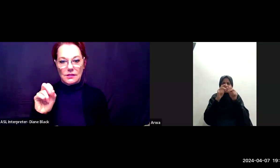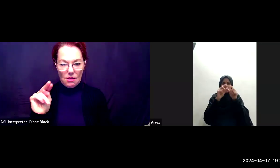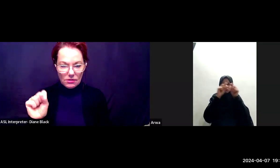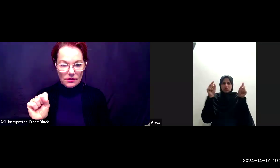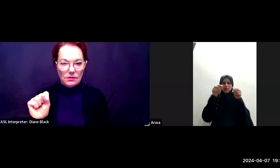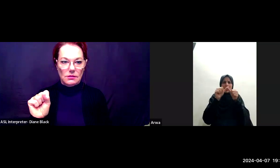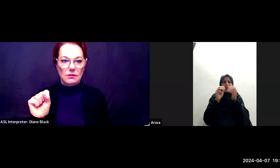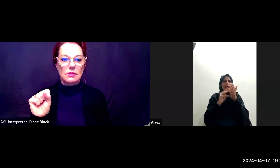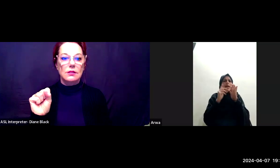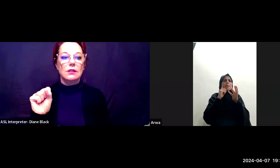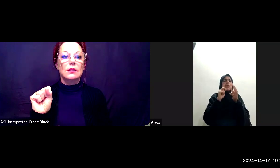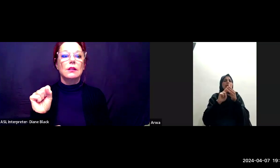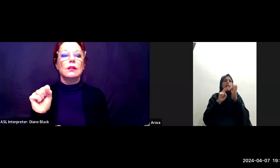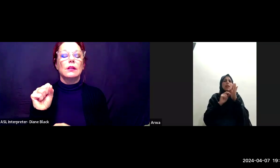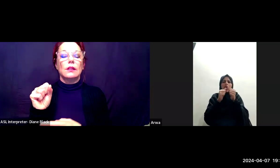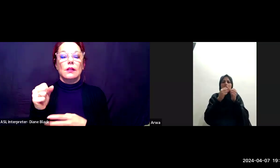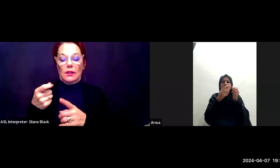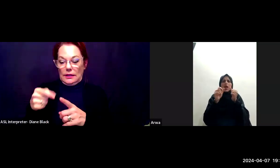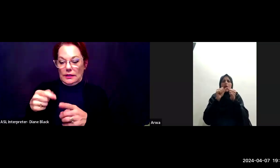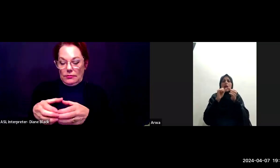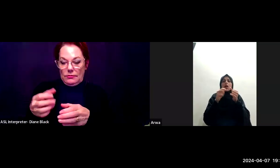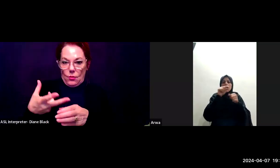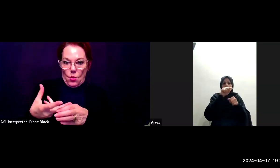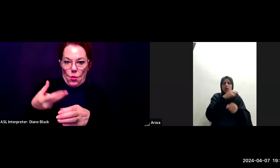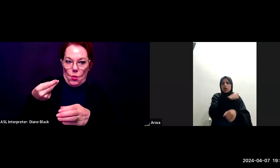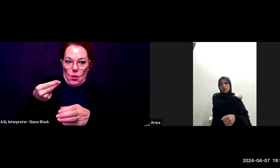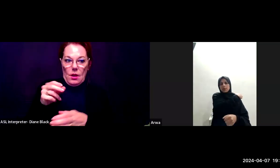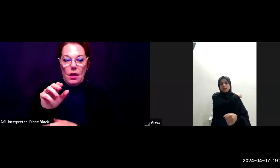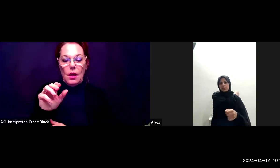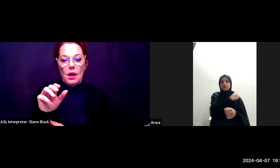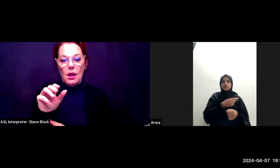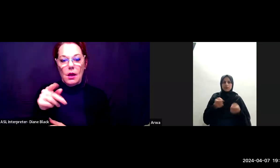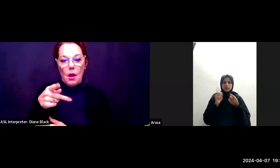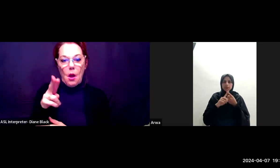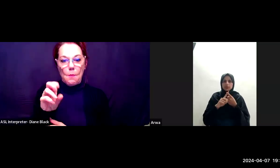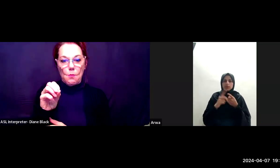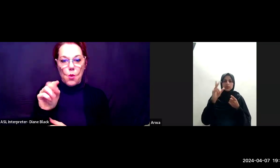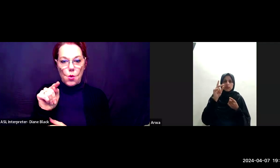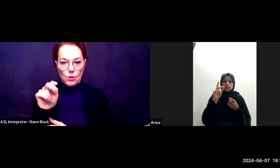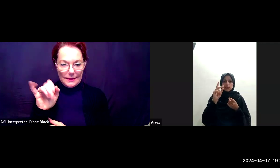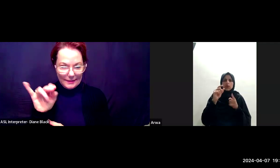amino acid, we get the whole protein. So it can be a redoxon protein. It can be insulin or it can be